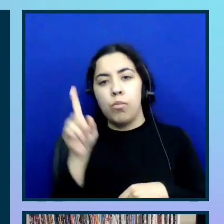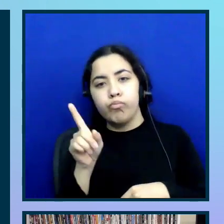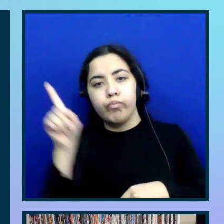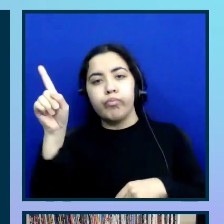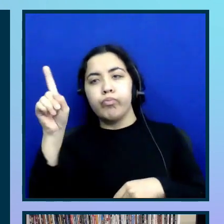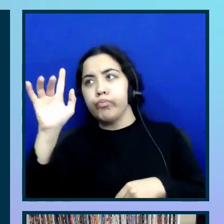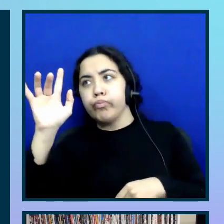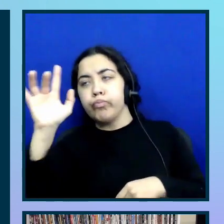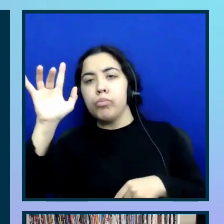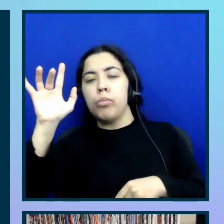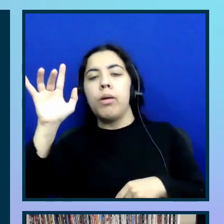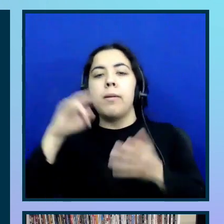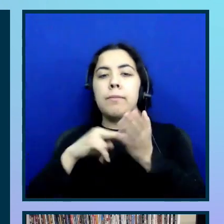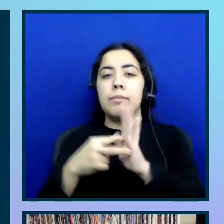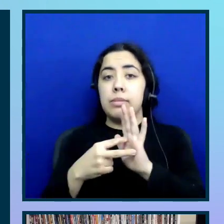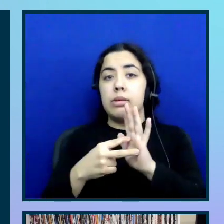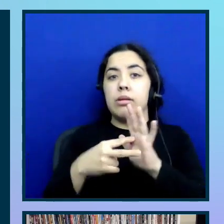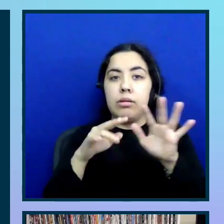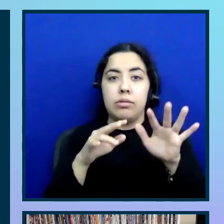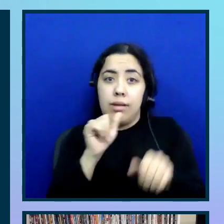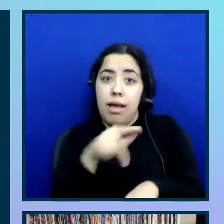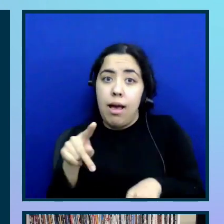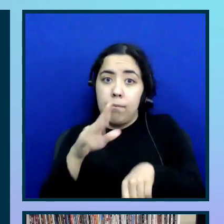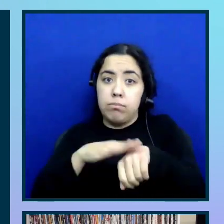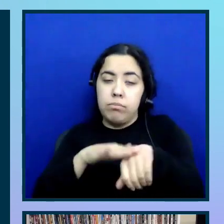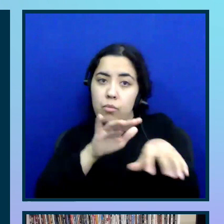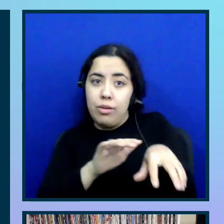that is you would leave the app and enter into a different context.